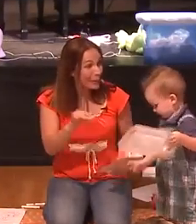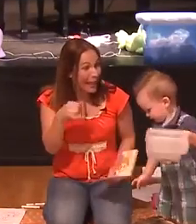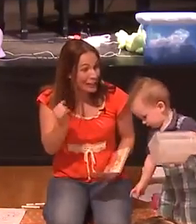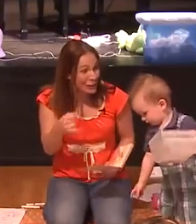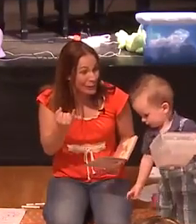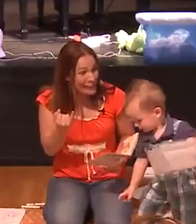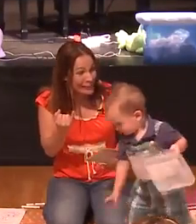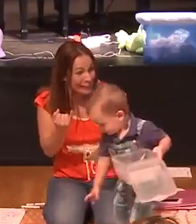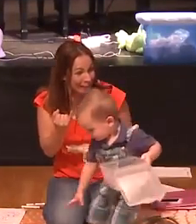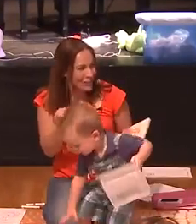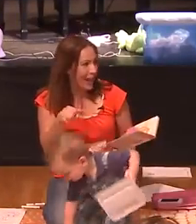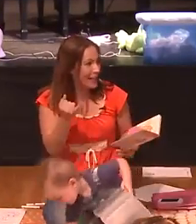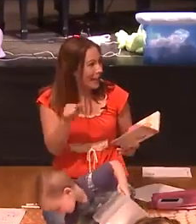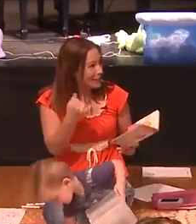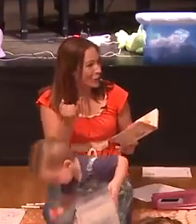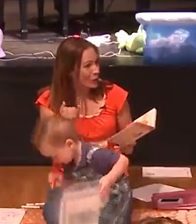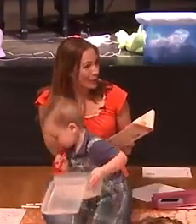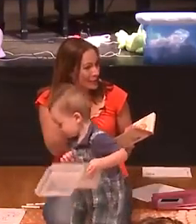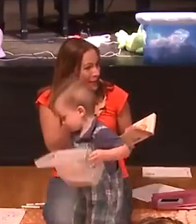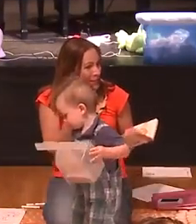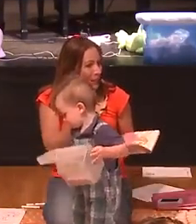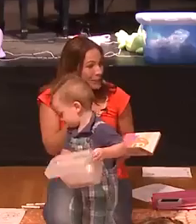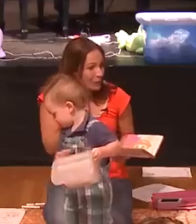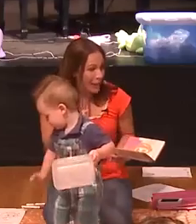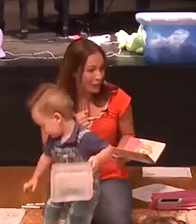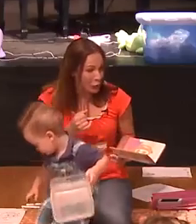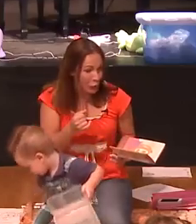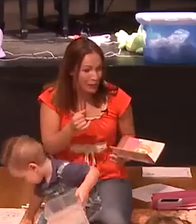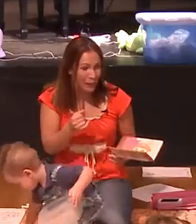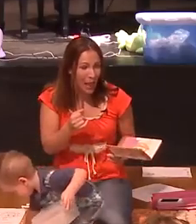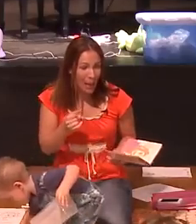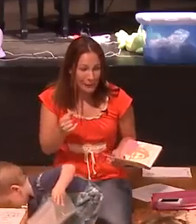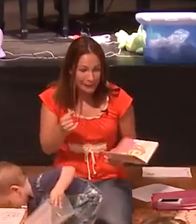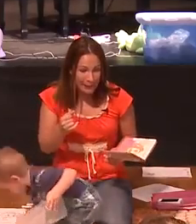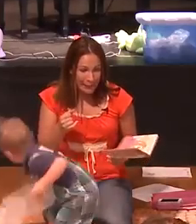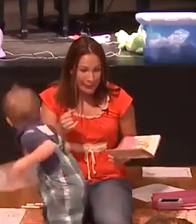Do you like juice? Shad likes juice. Spencer likes juice. Here he comes.